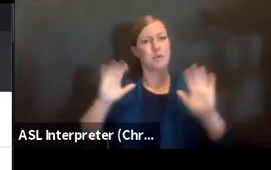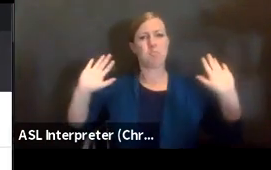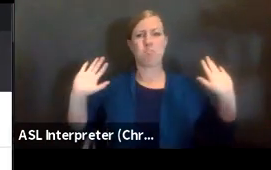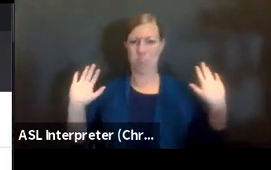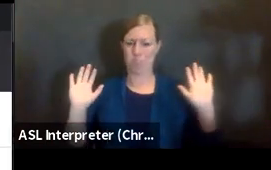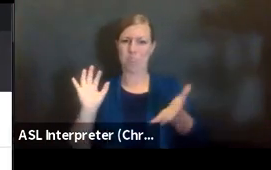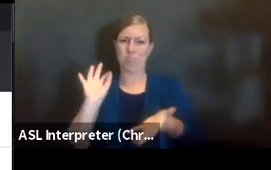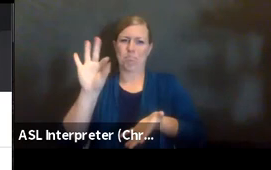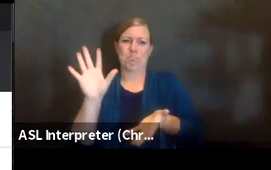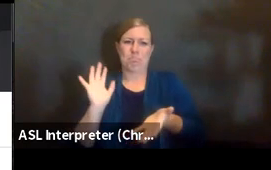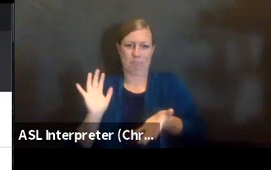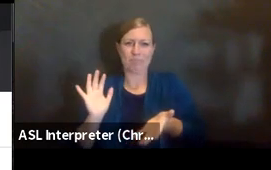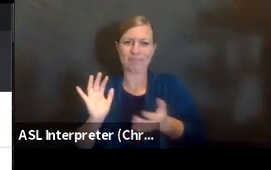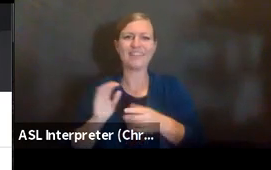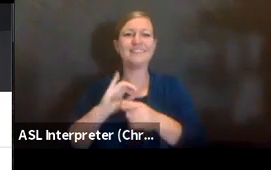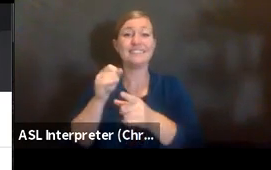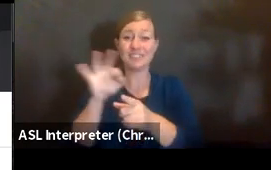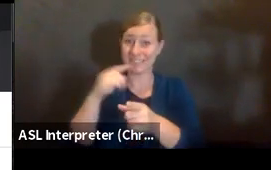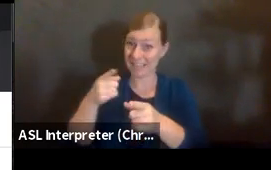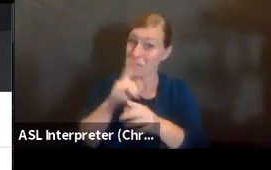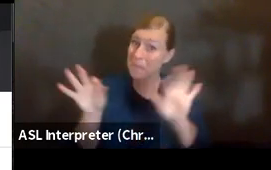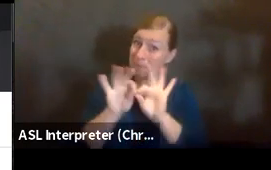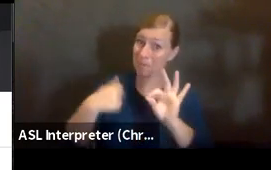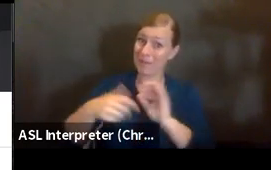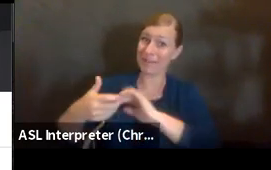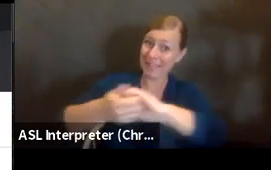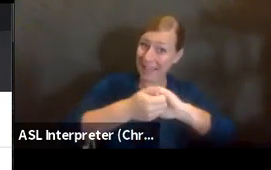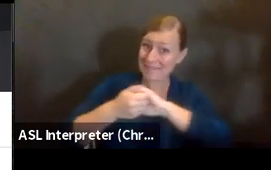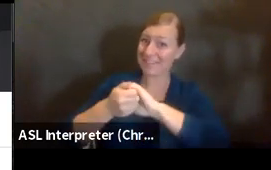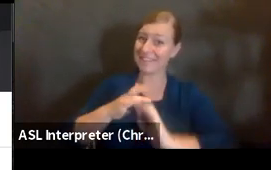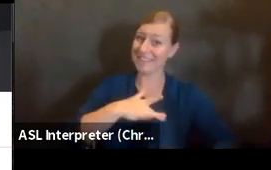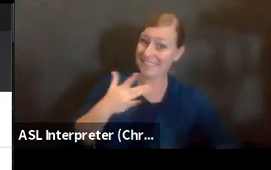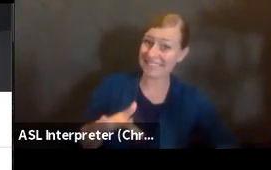Jeff Crawford: You say be collaborative and sensitive that we all have our perspectives and we need to work together.